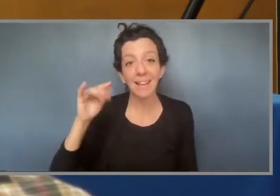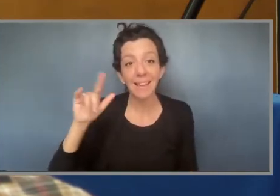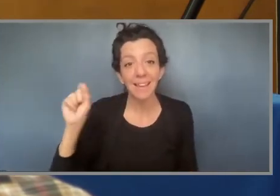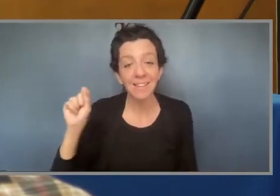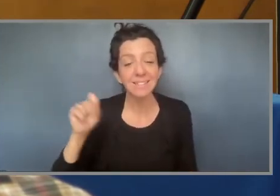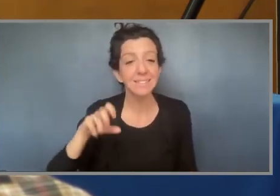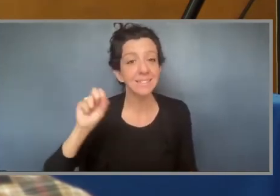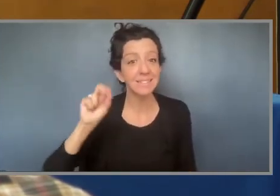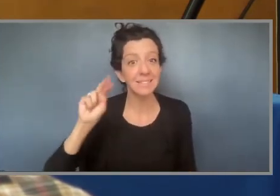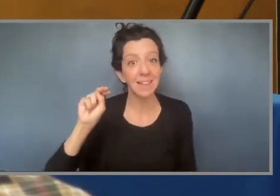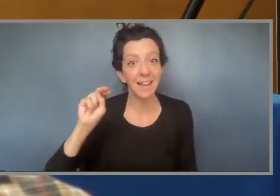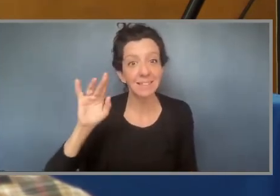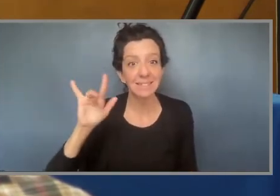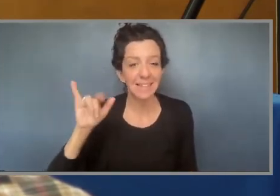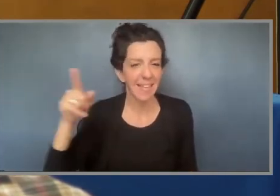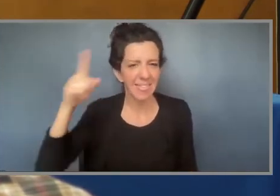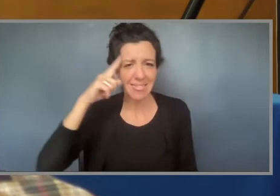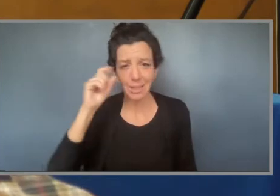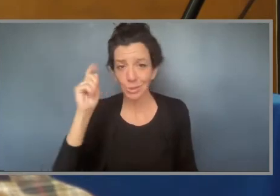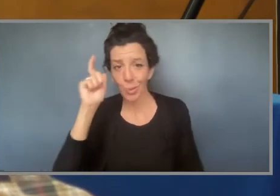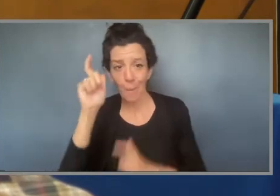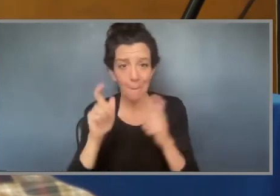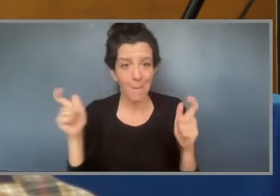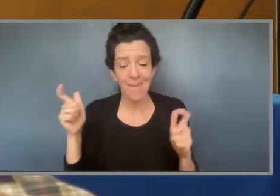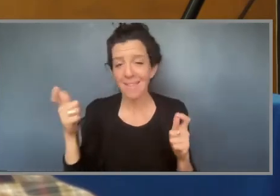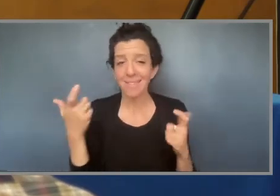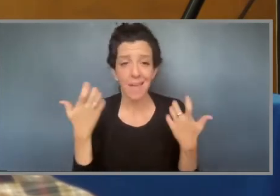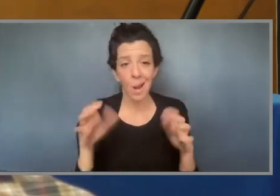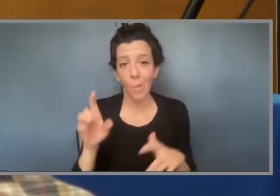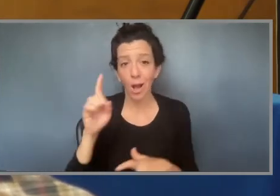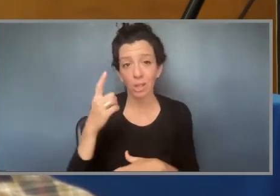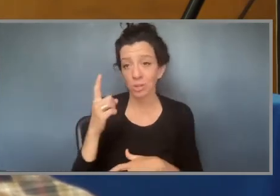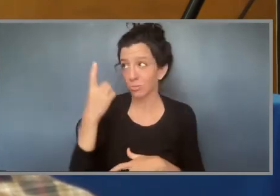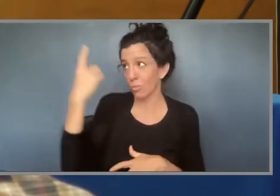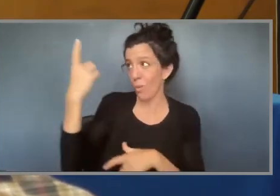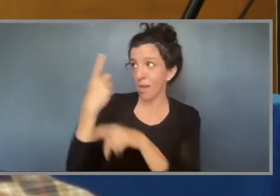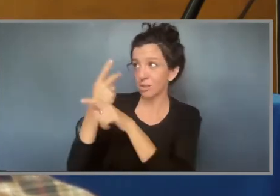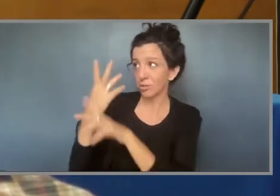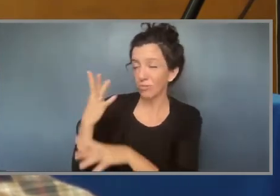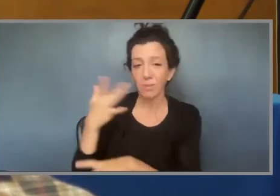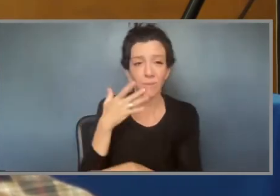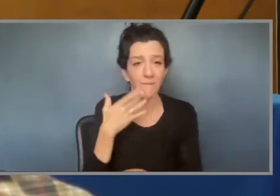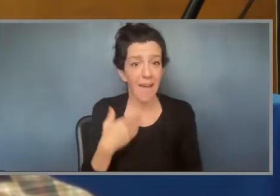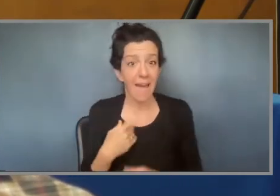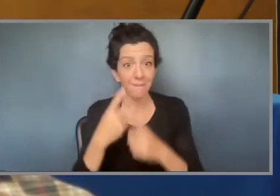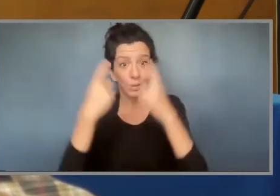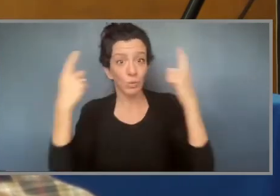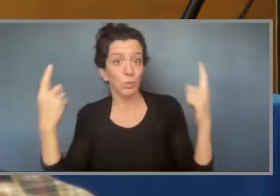Studio: If Lincoln hills Sun City thinks that they're so big that they don't like just talking to one supervisors, that